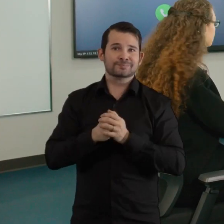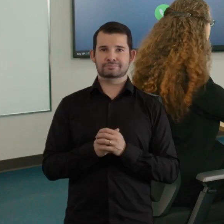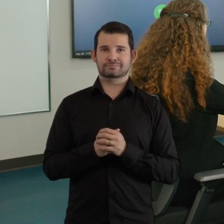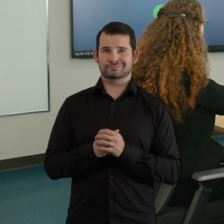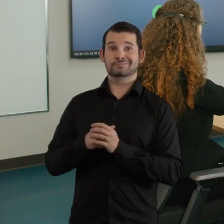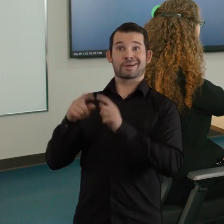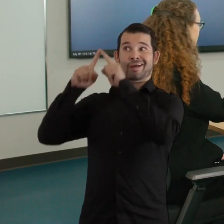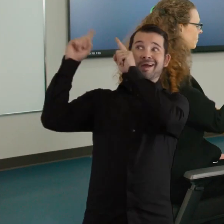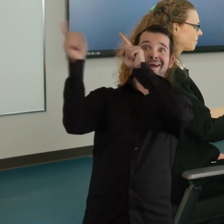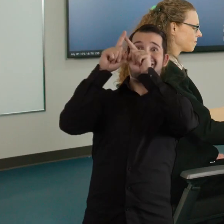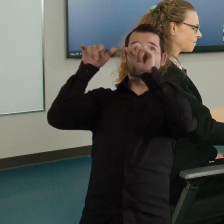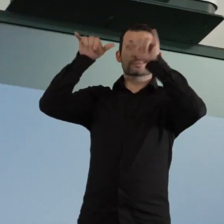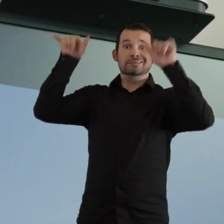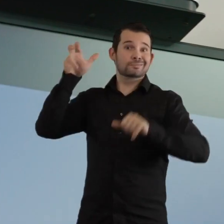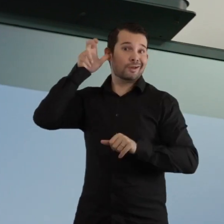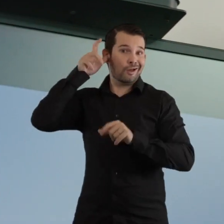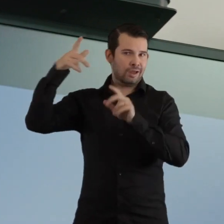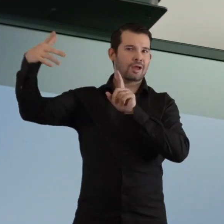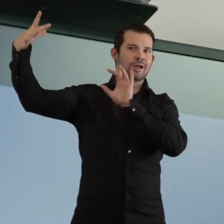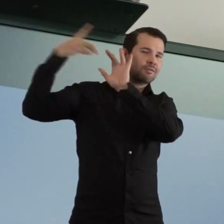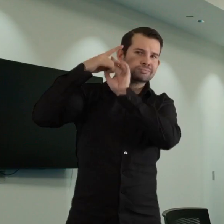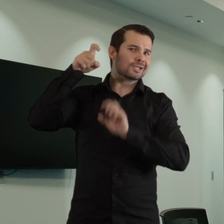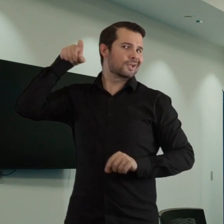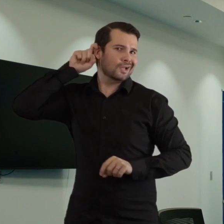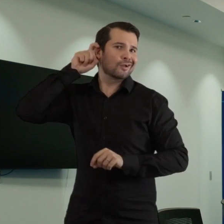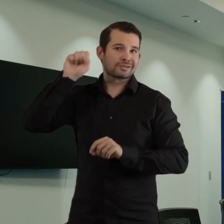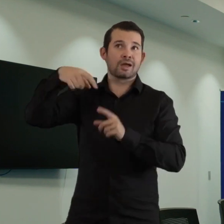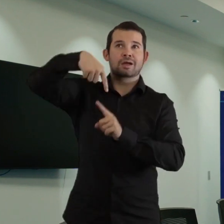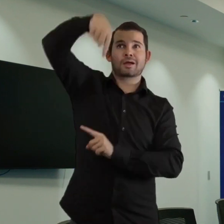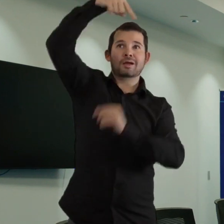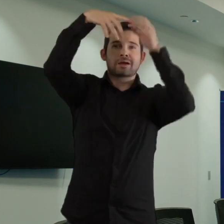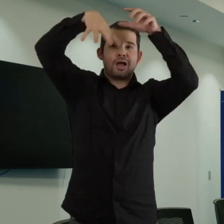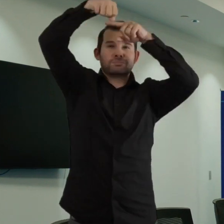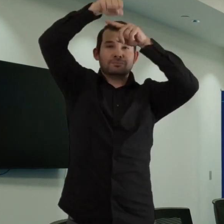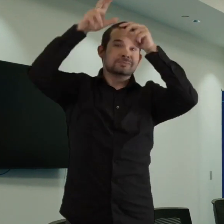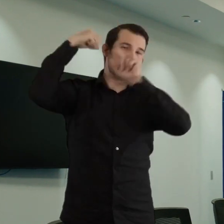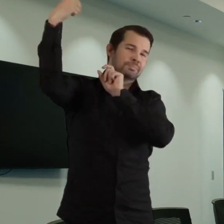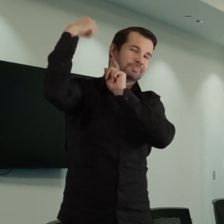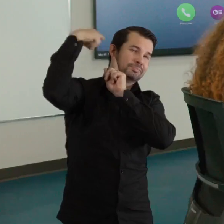Infrared loop systems connect to hearing devices and pick up voices from a microphone in the ceiling.